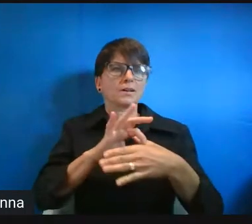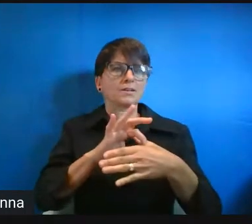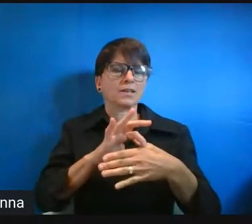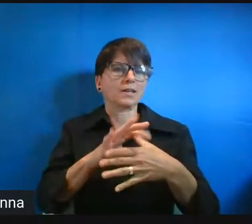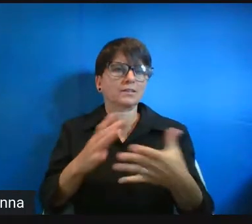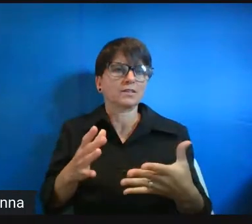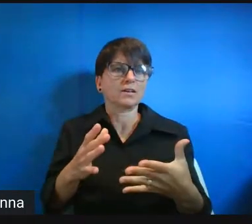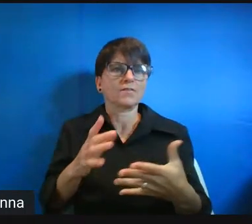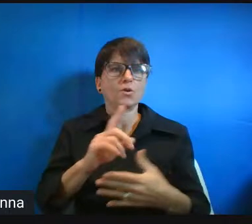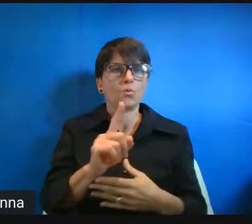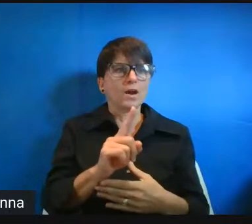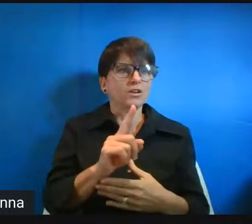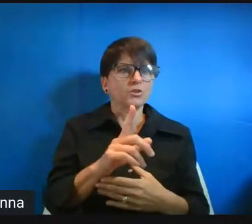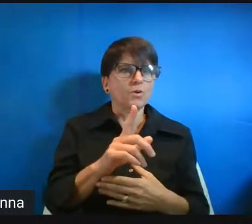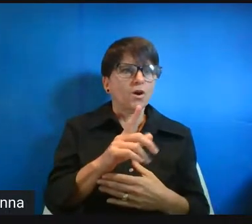a scroll element to still have the background page